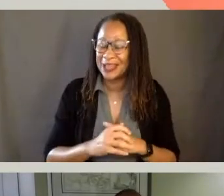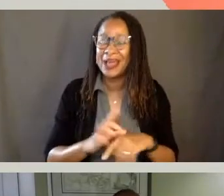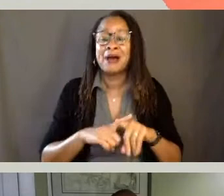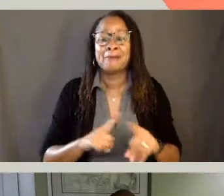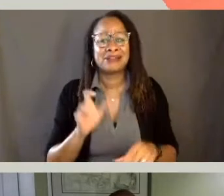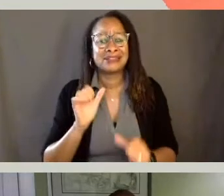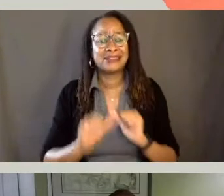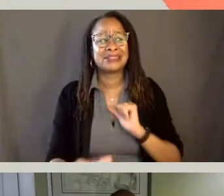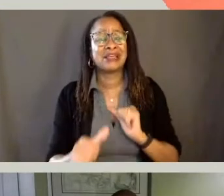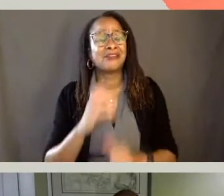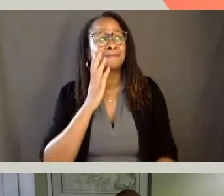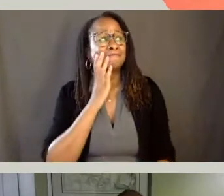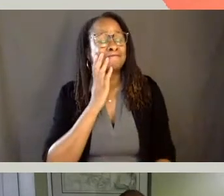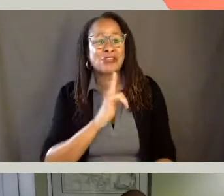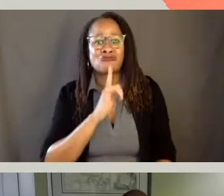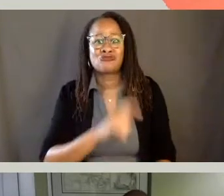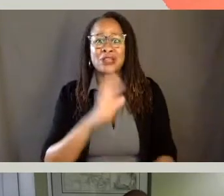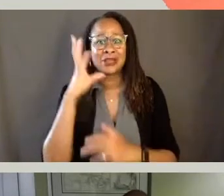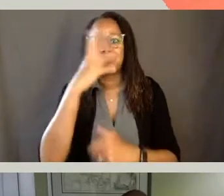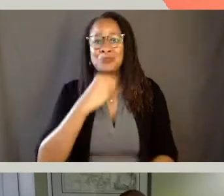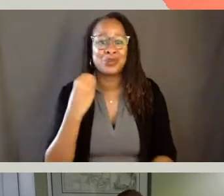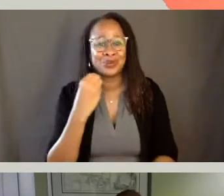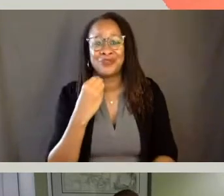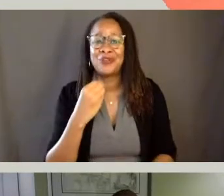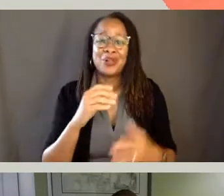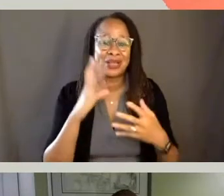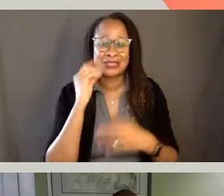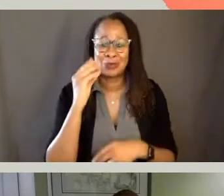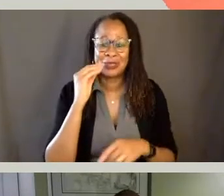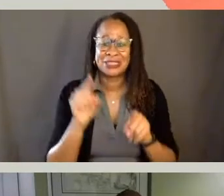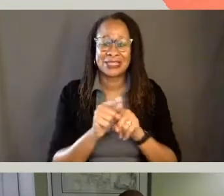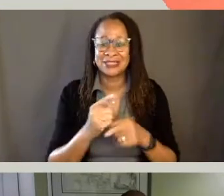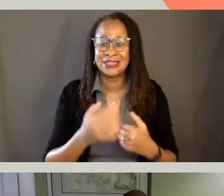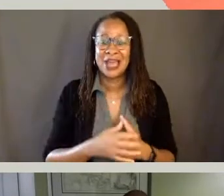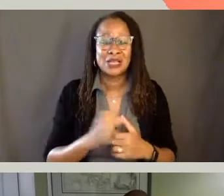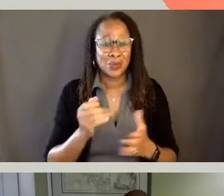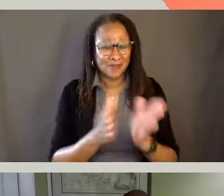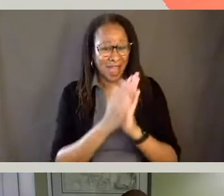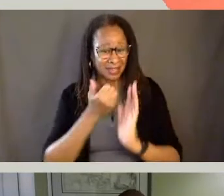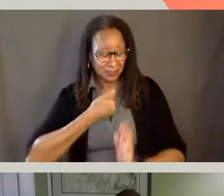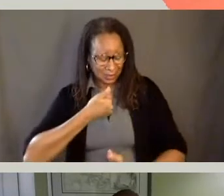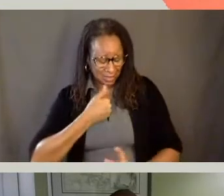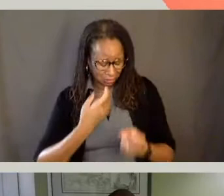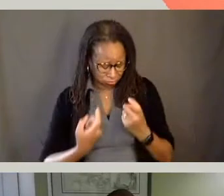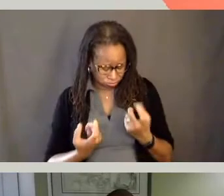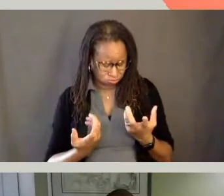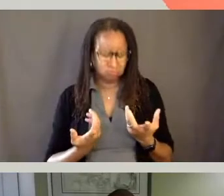And yet it was really heavenly as an experience. And so I've asked myself, why was that?